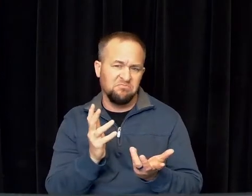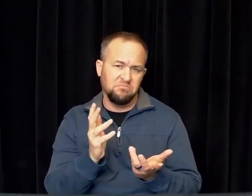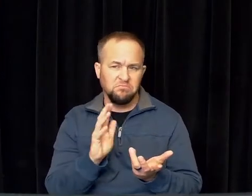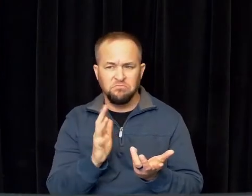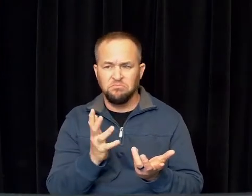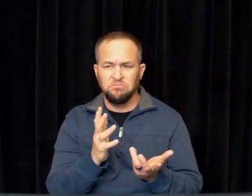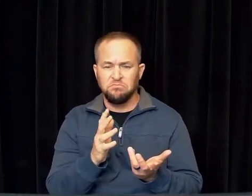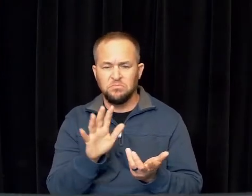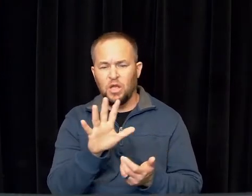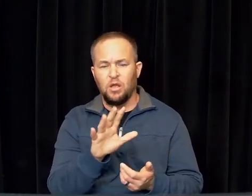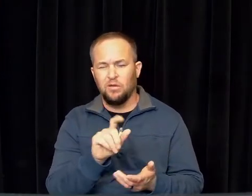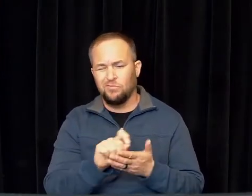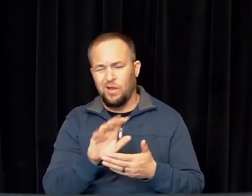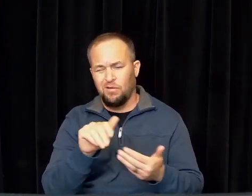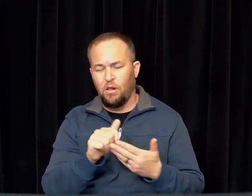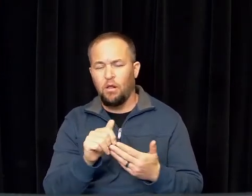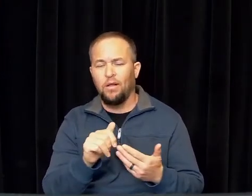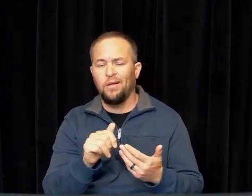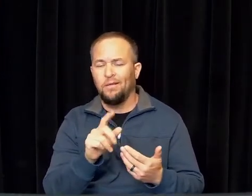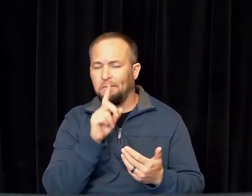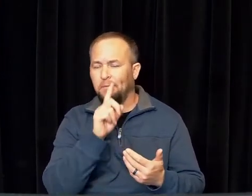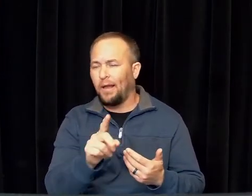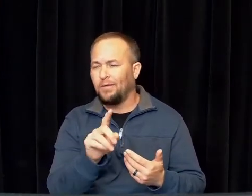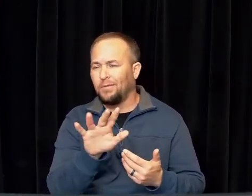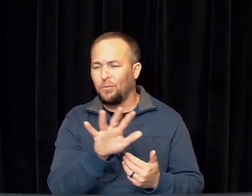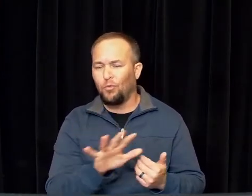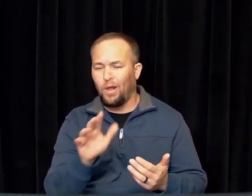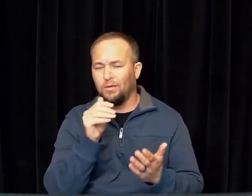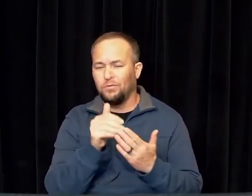write it all out first and then I'm actually just going to round to the nearest whole for this one